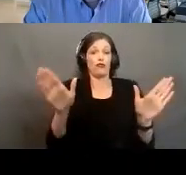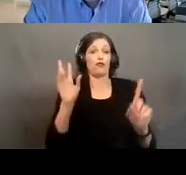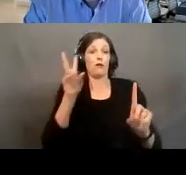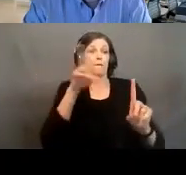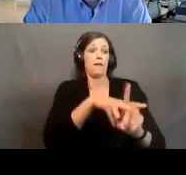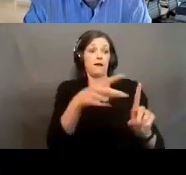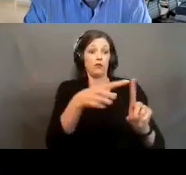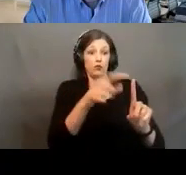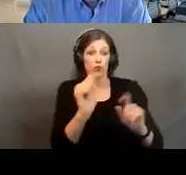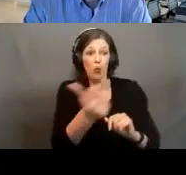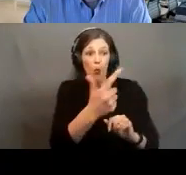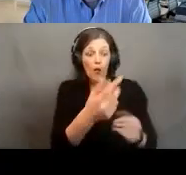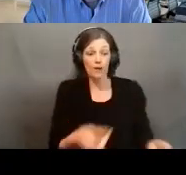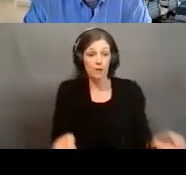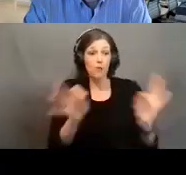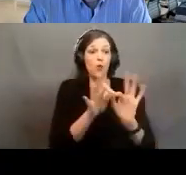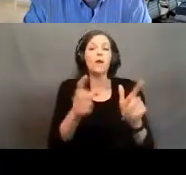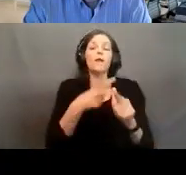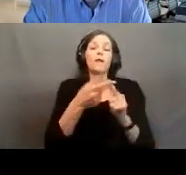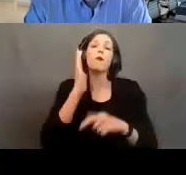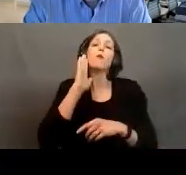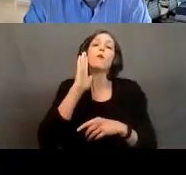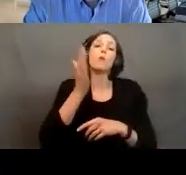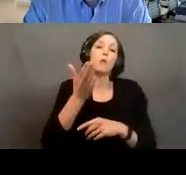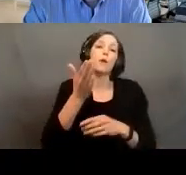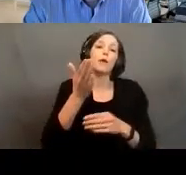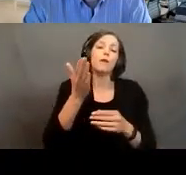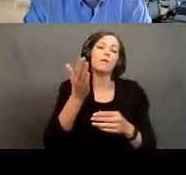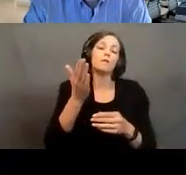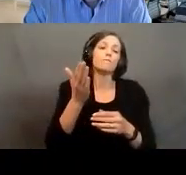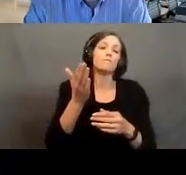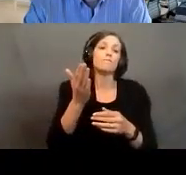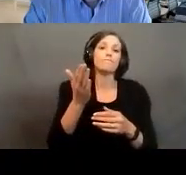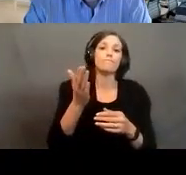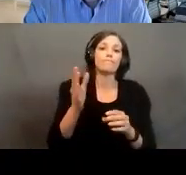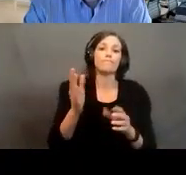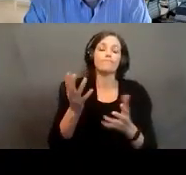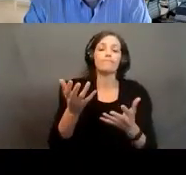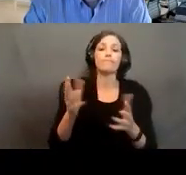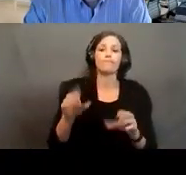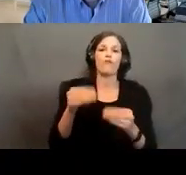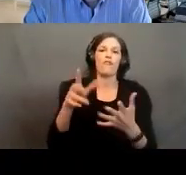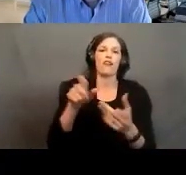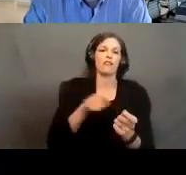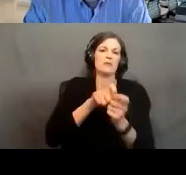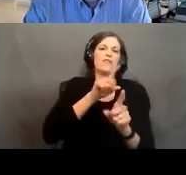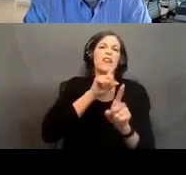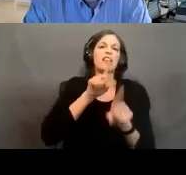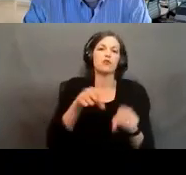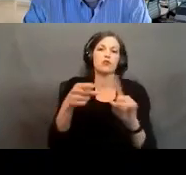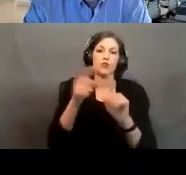and that should be shared 12:10:52 , even though we will be providing specific answers largely because we want you to benefit